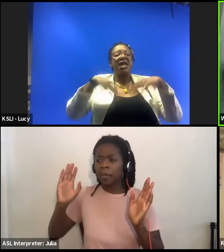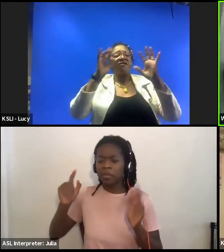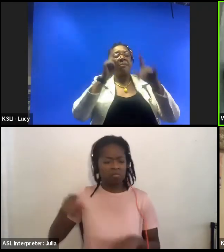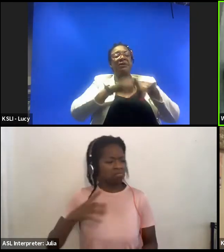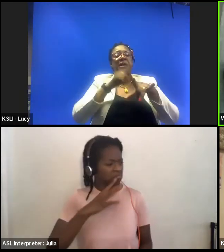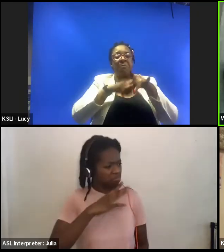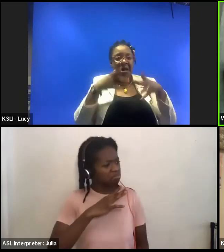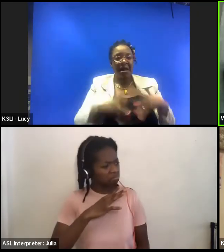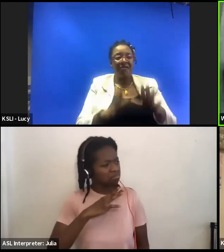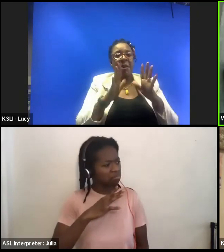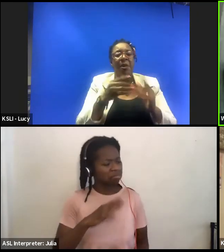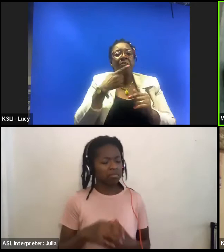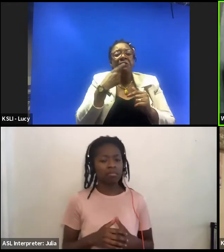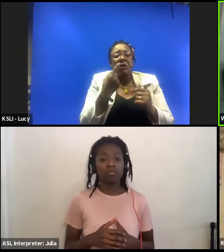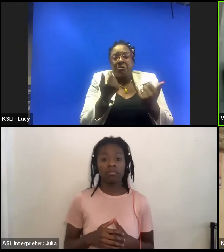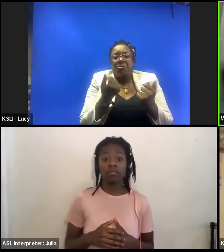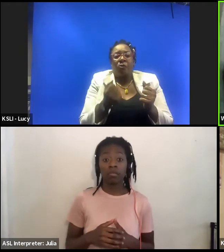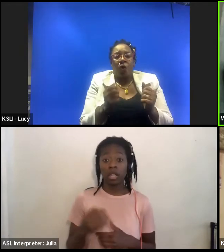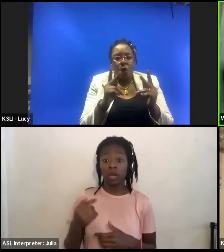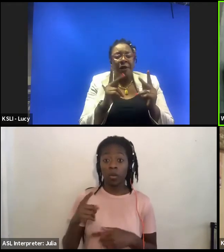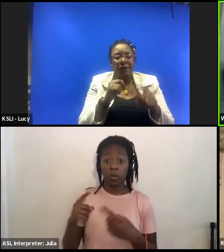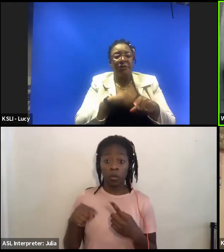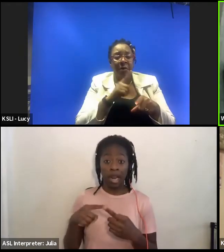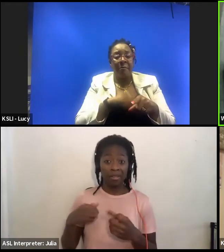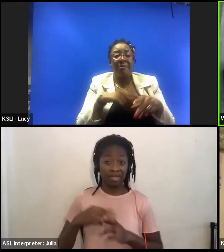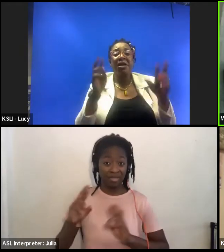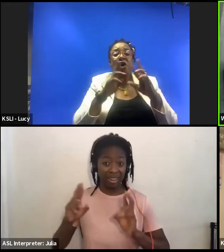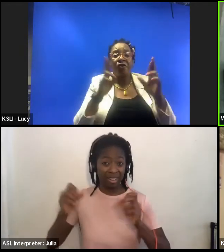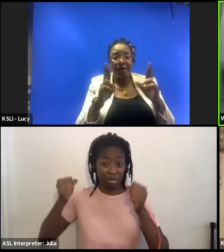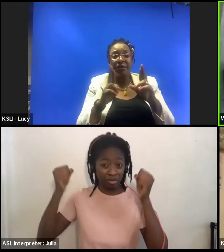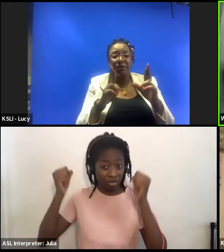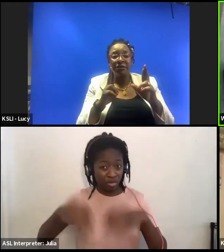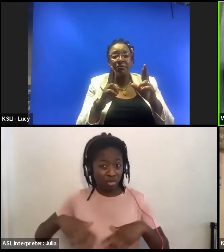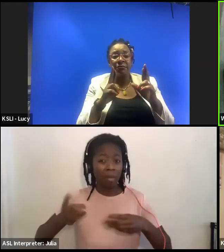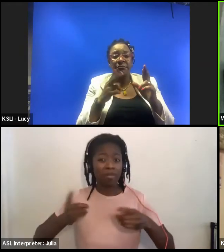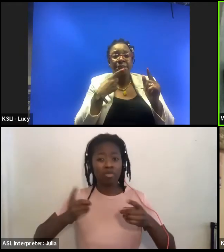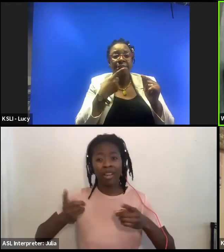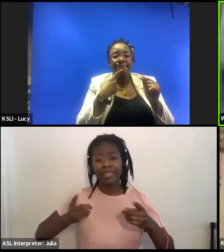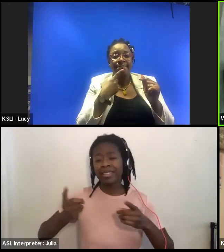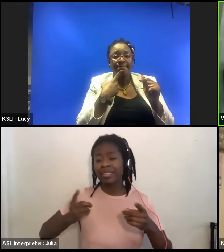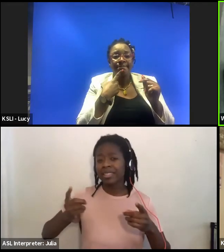And when I was ready to give up on directing and just be whatever,